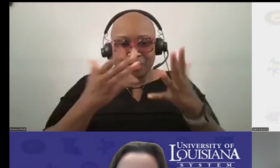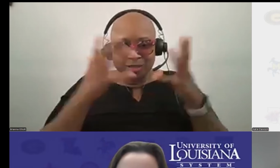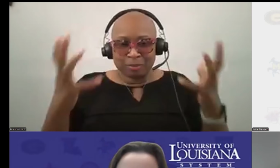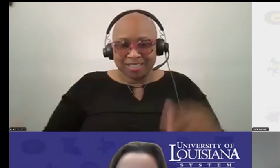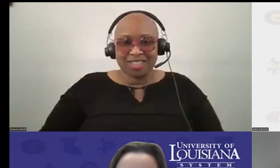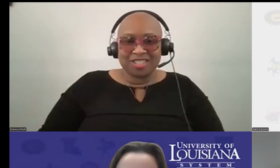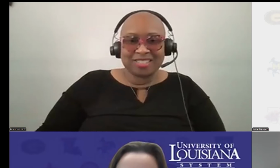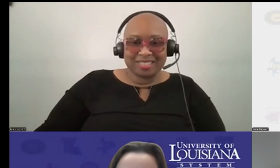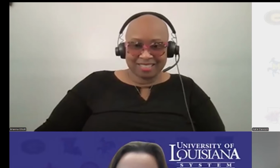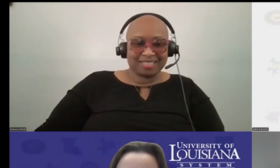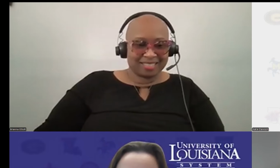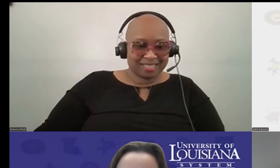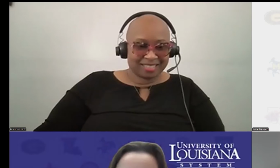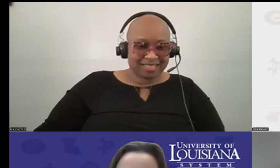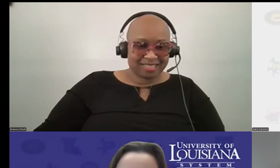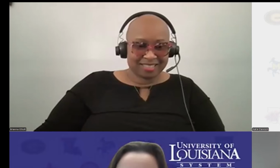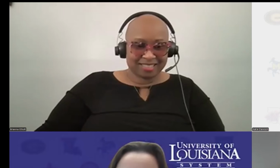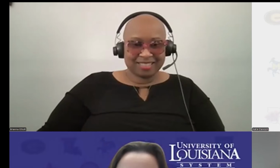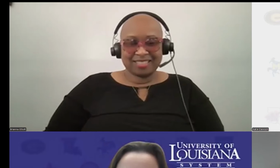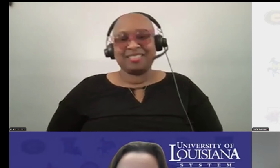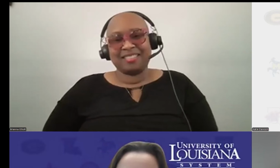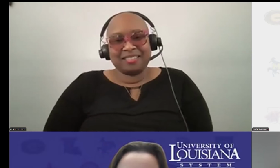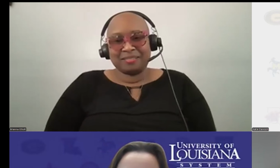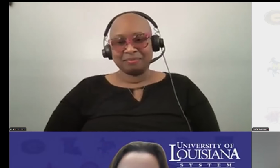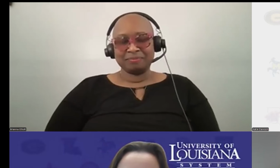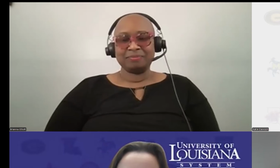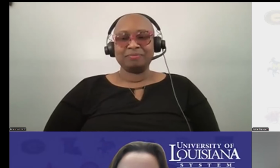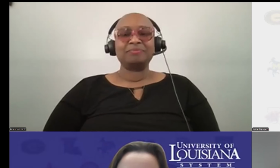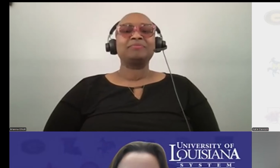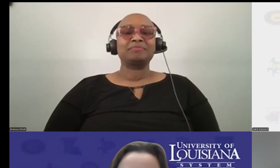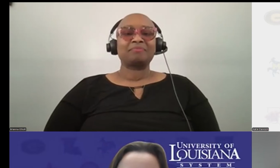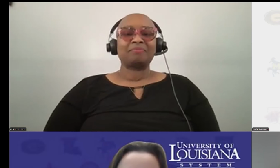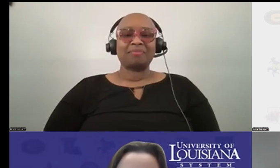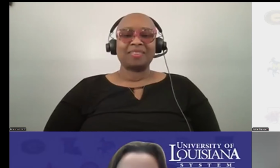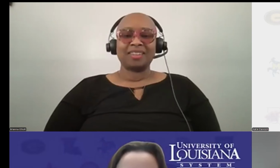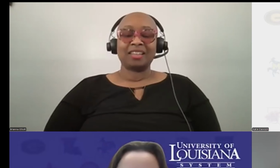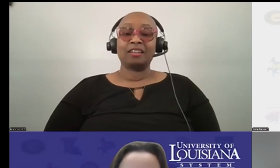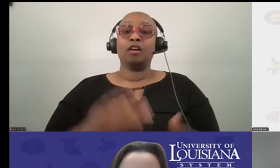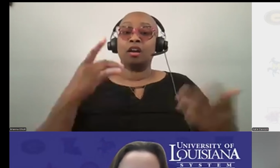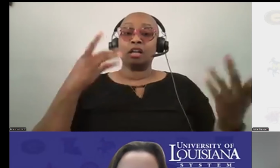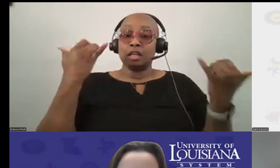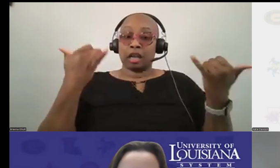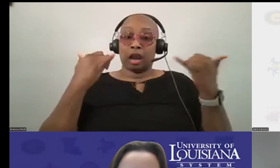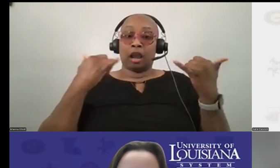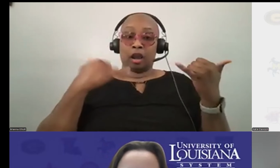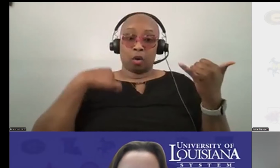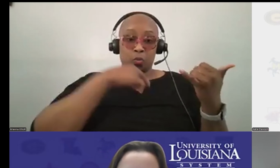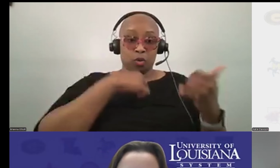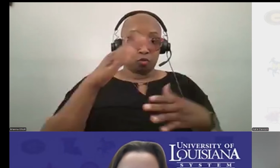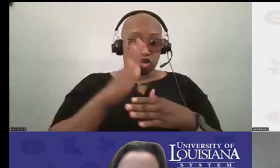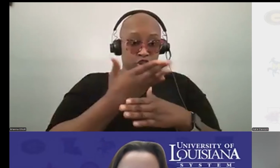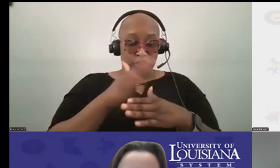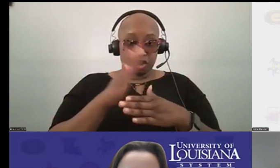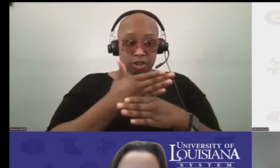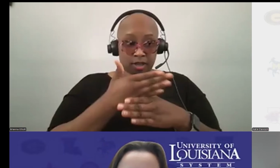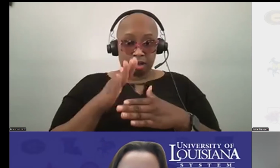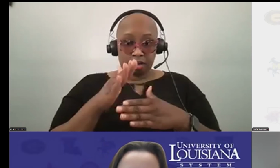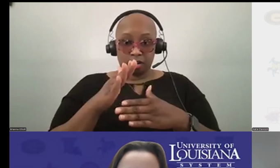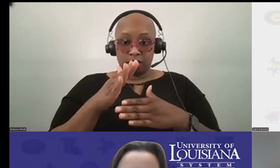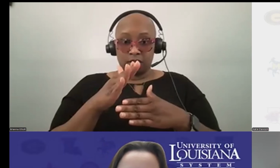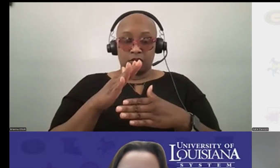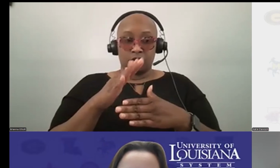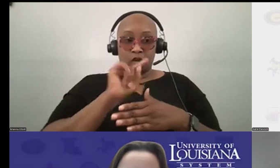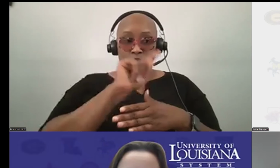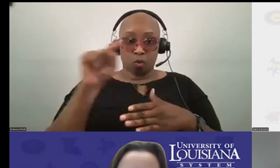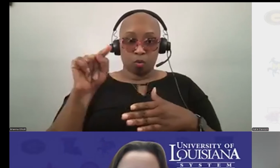all so much. Perfect. Um we are going to share out those that um signed up for the webinar with